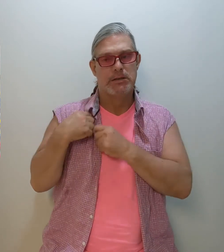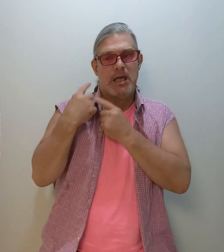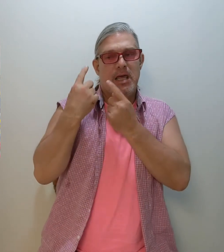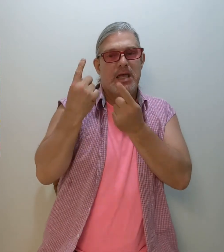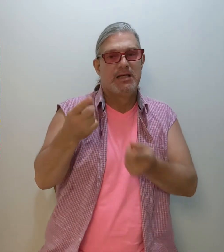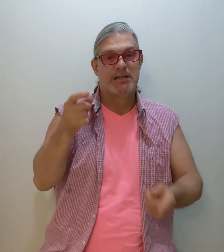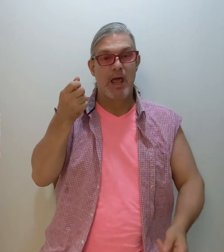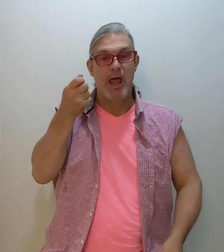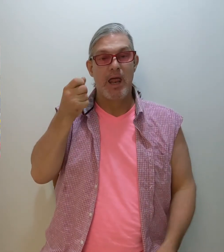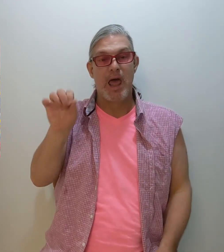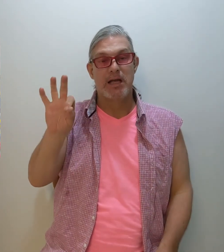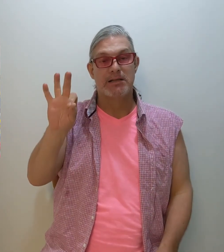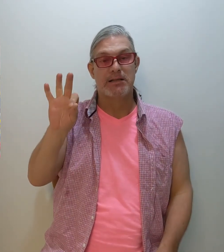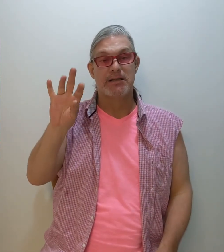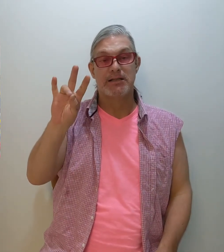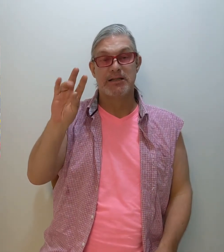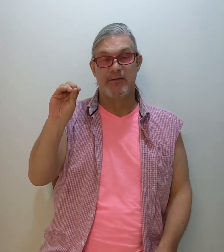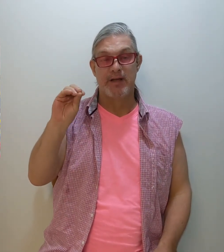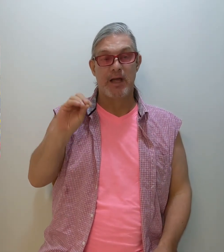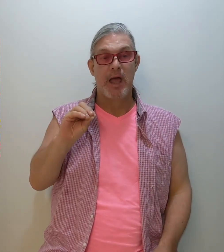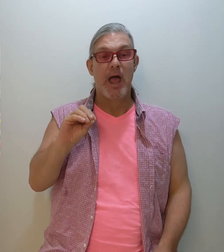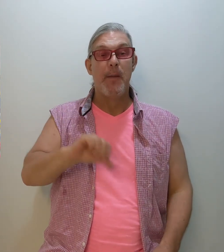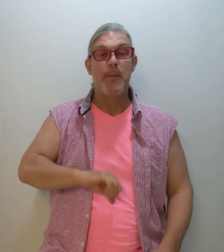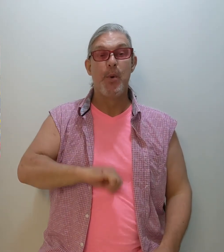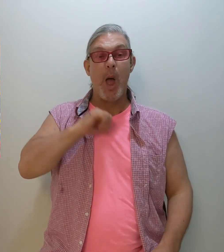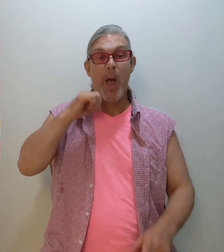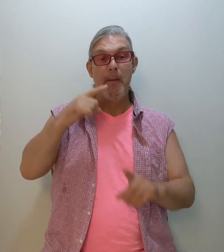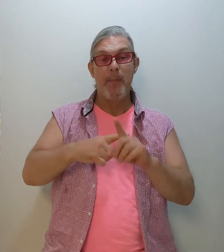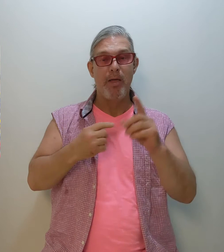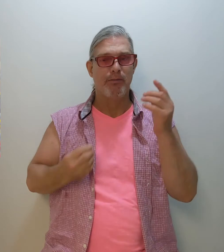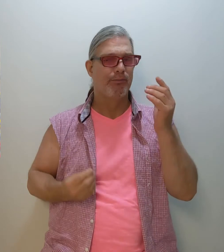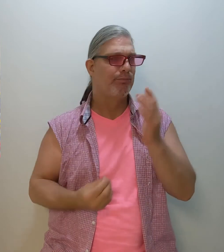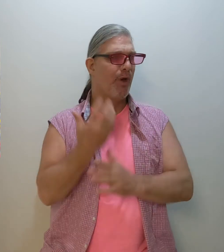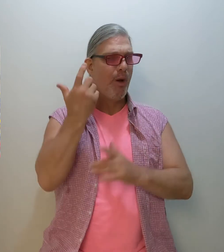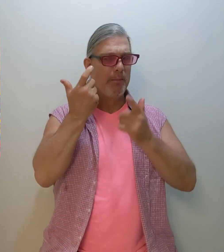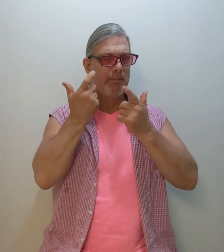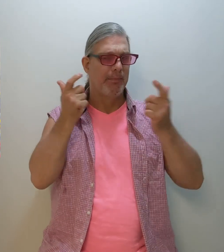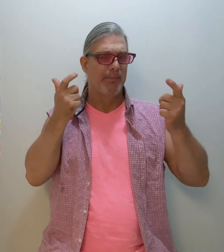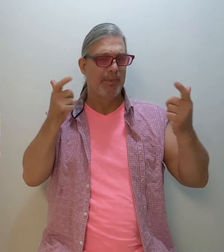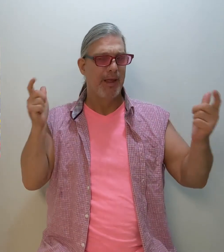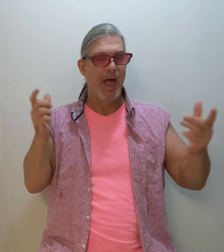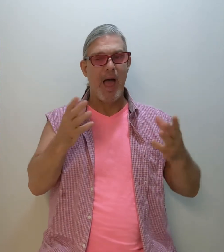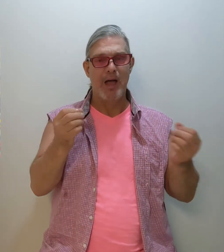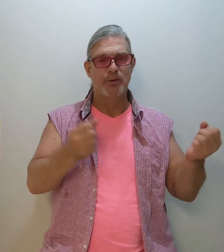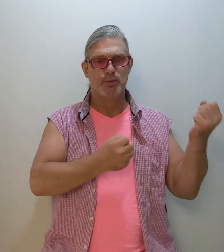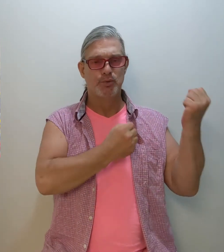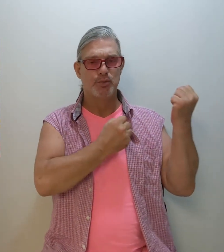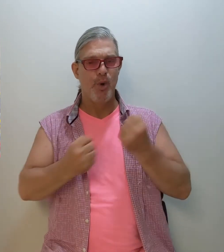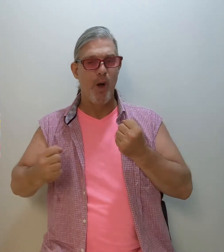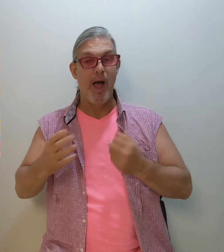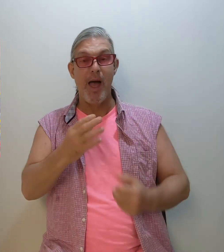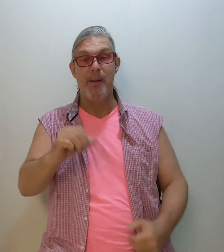Since 1970, Pride Month events have grown bigger, stronger